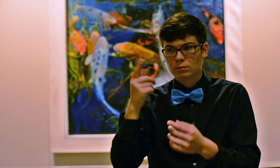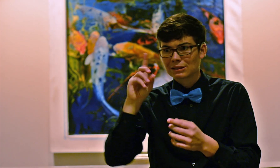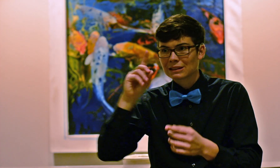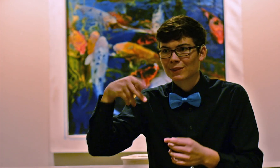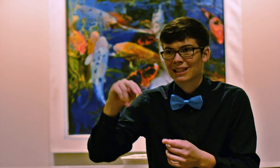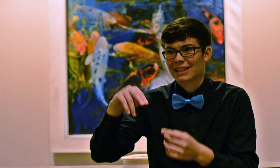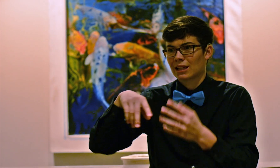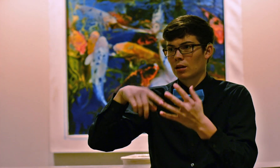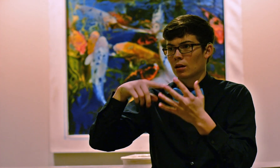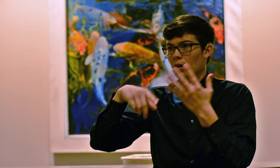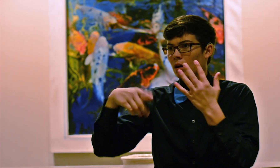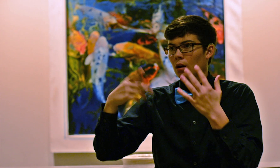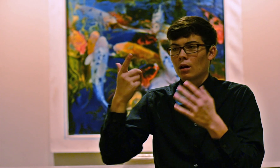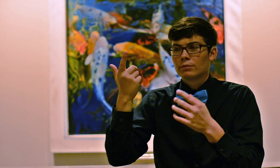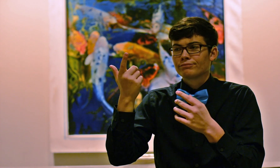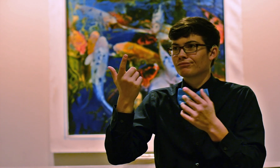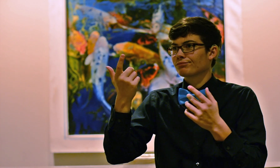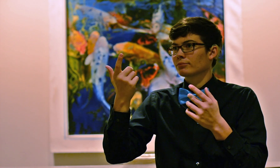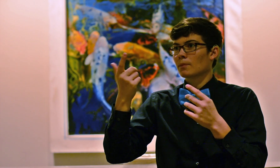Like for instance, Deaf President Now